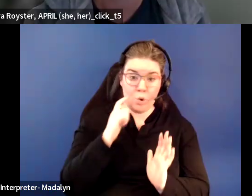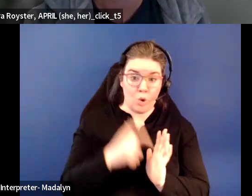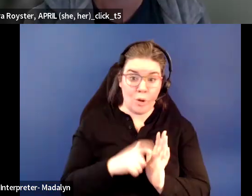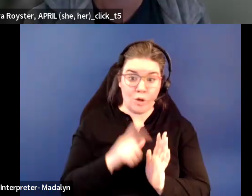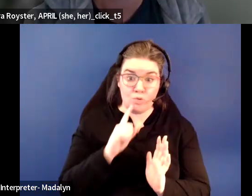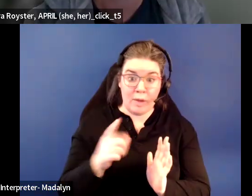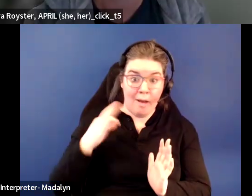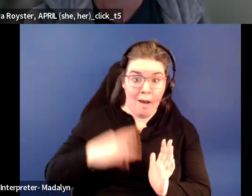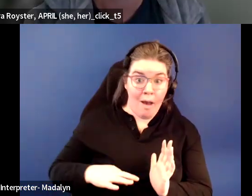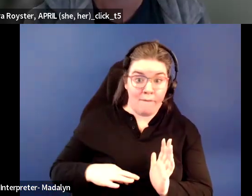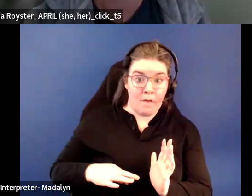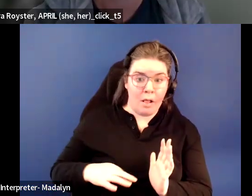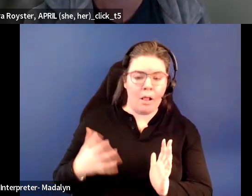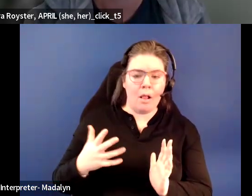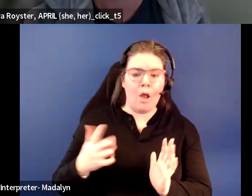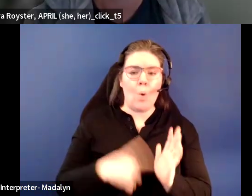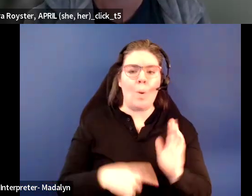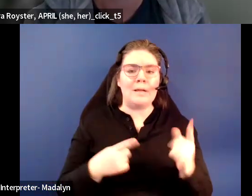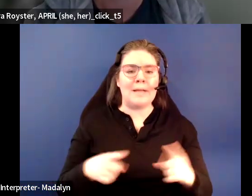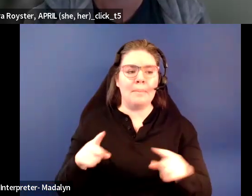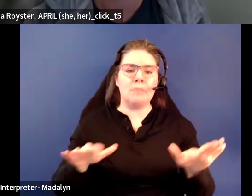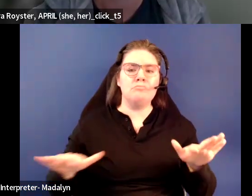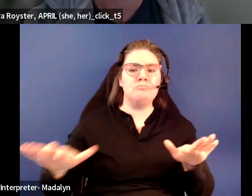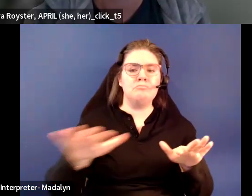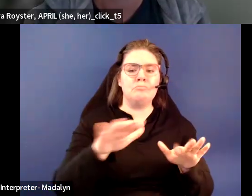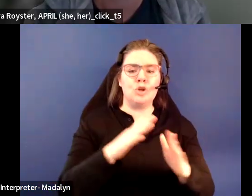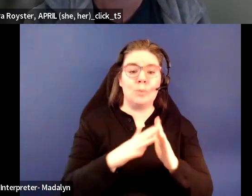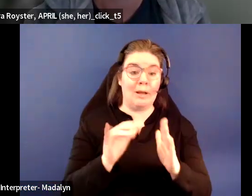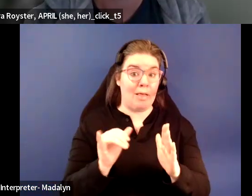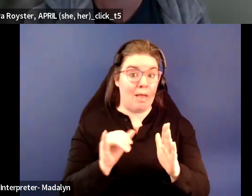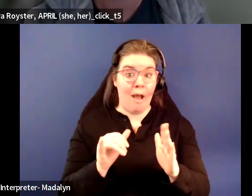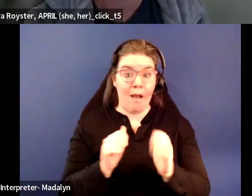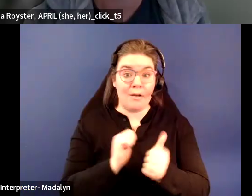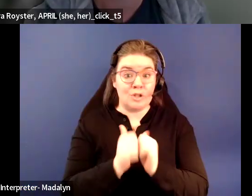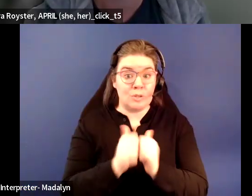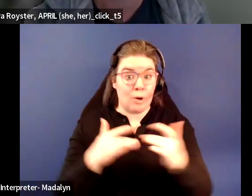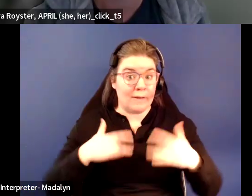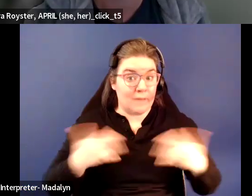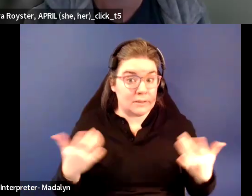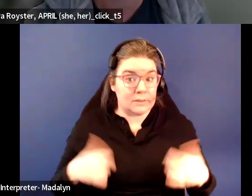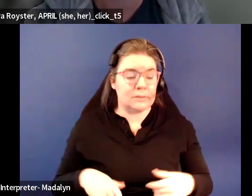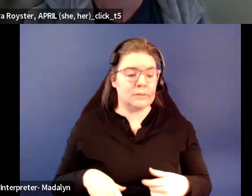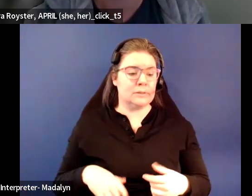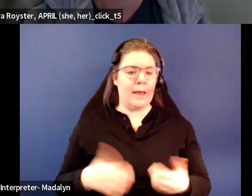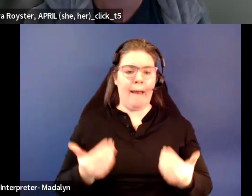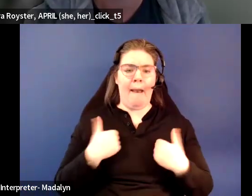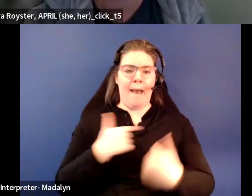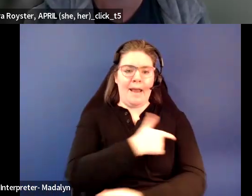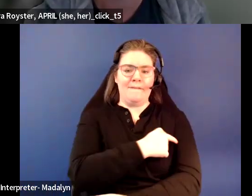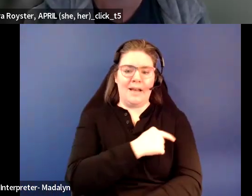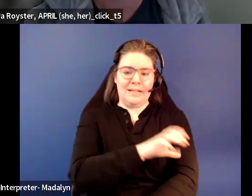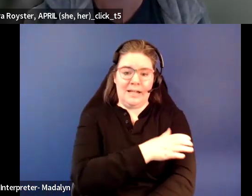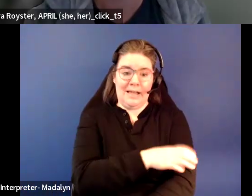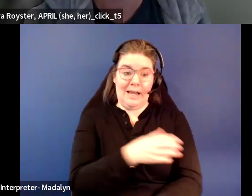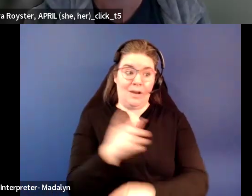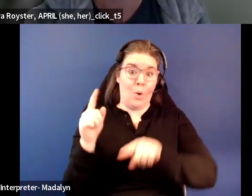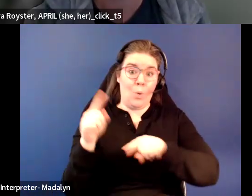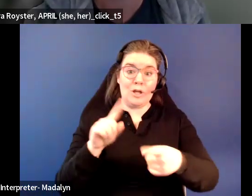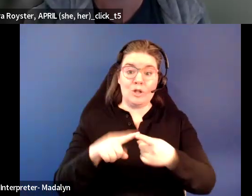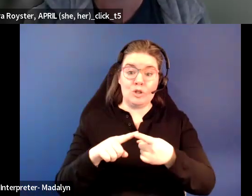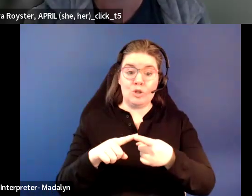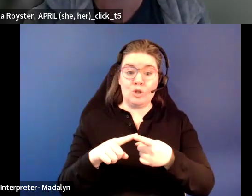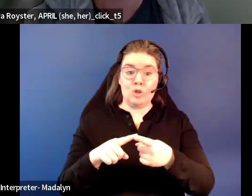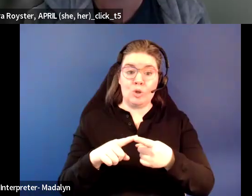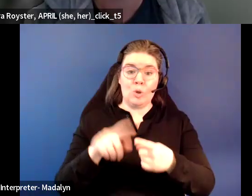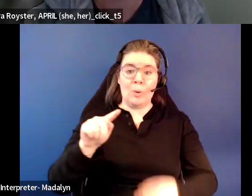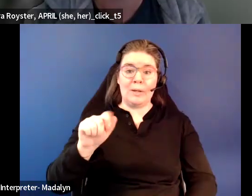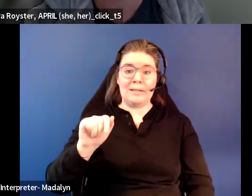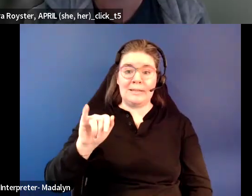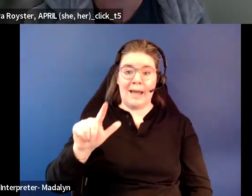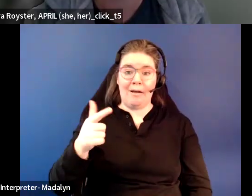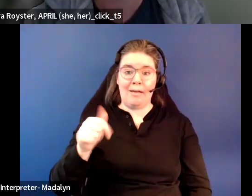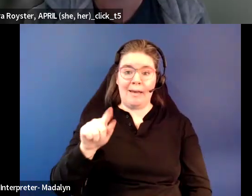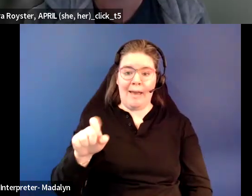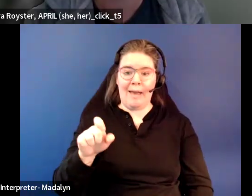Elissa w/ APRIL: looking at what's going on in the community. Sporting events. We have some vaccine clinics at tailgating parties so you kind of meet the community where they are.